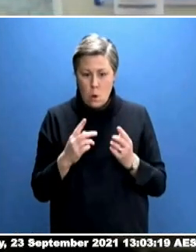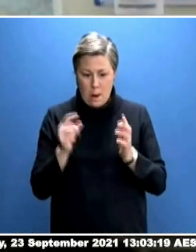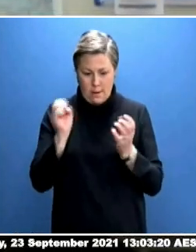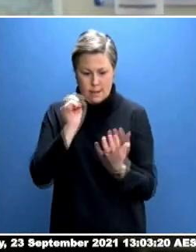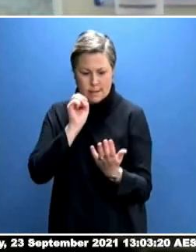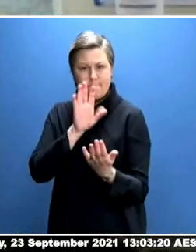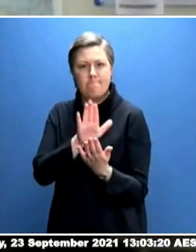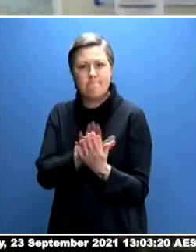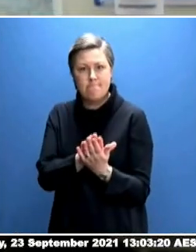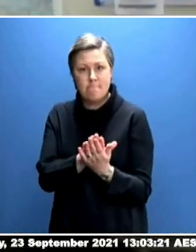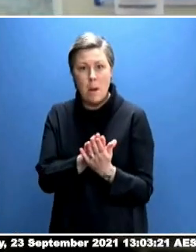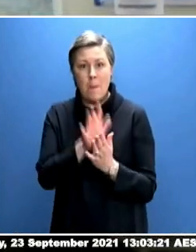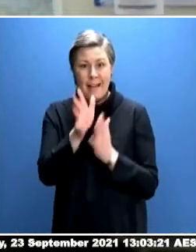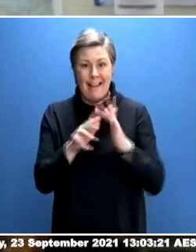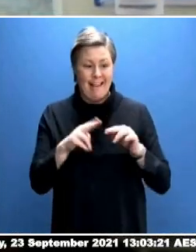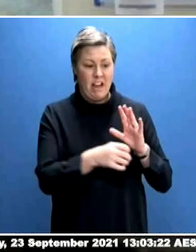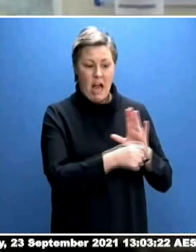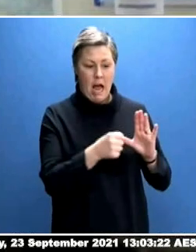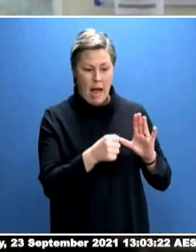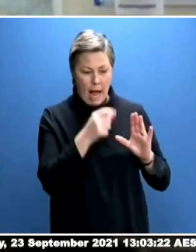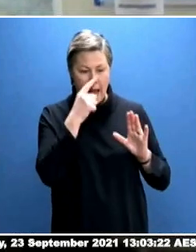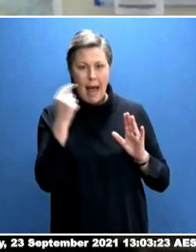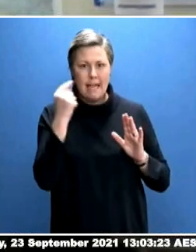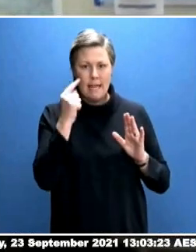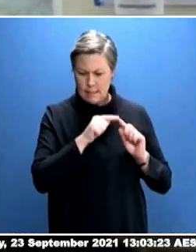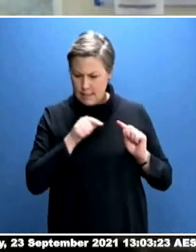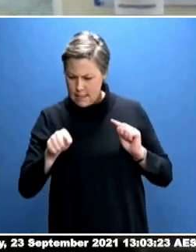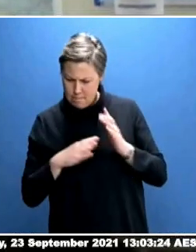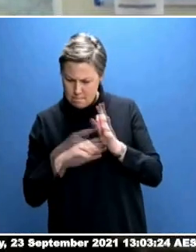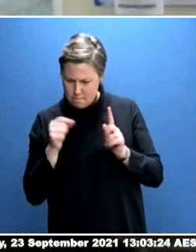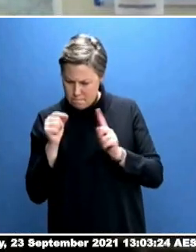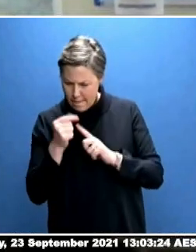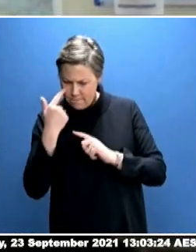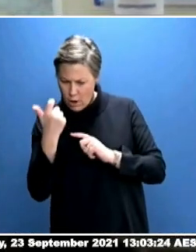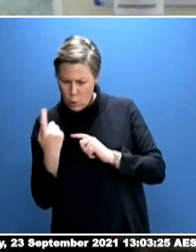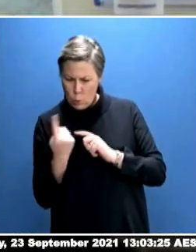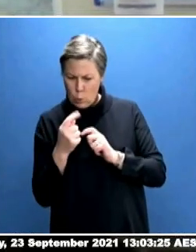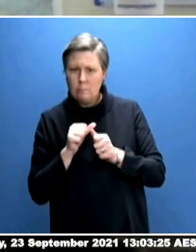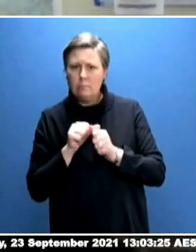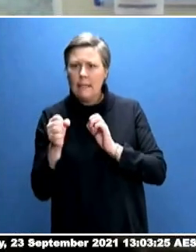There are a number of children that I've come across as a lawyer that